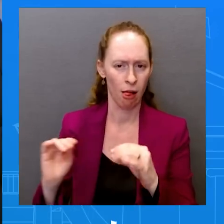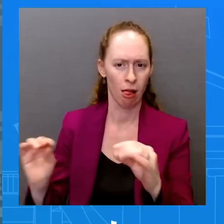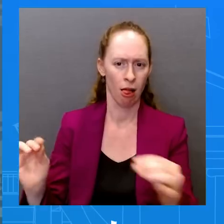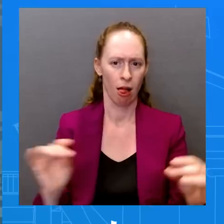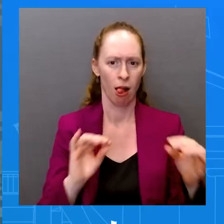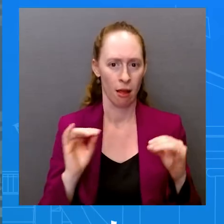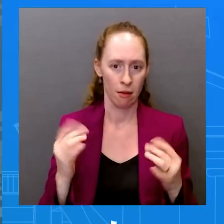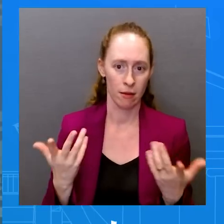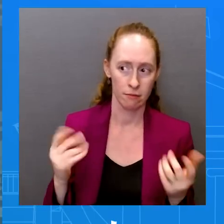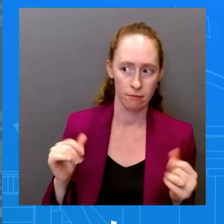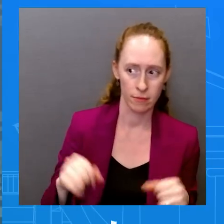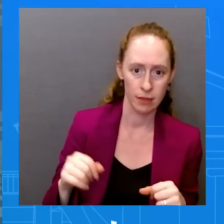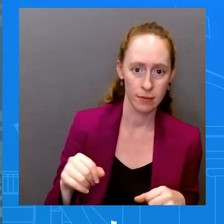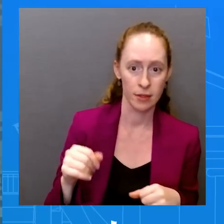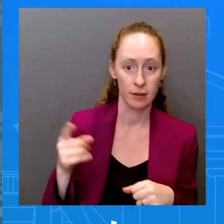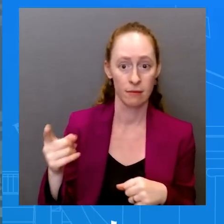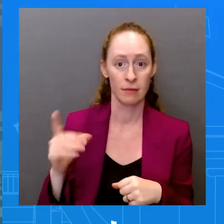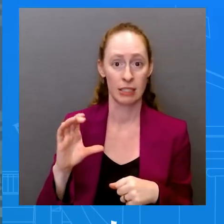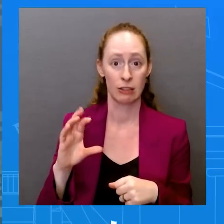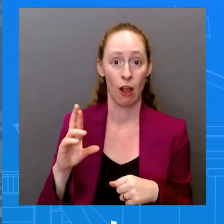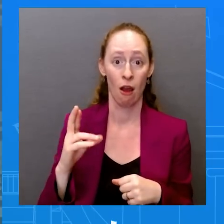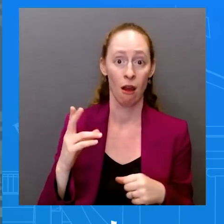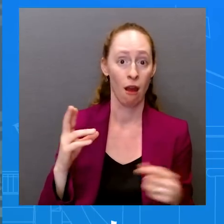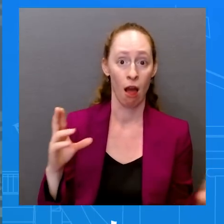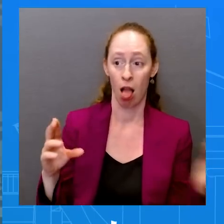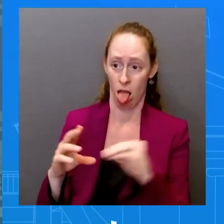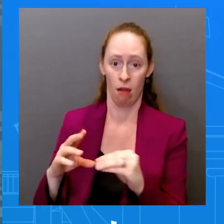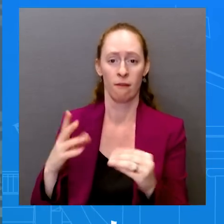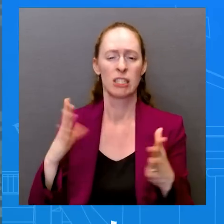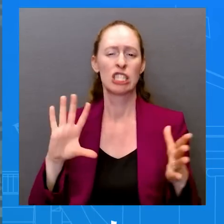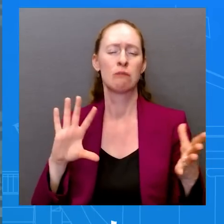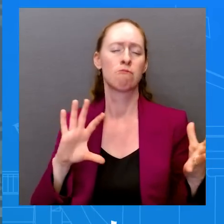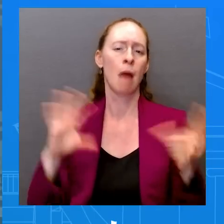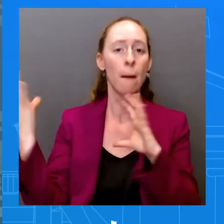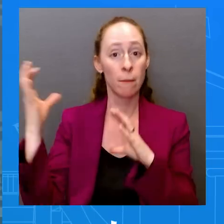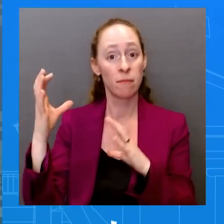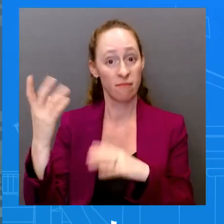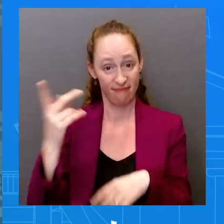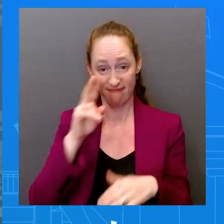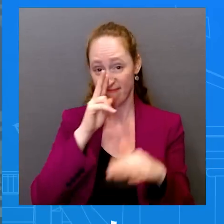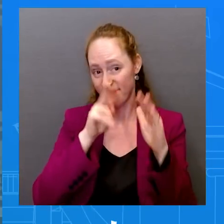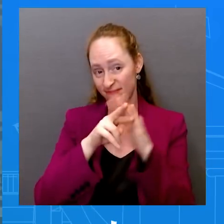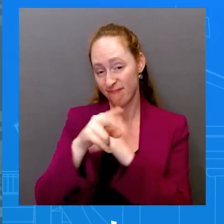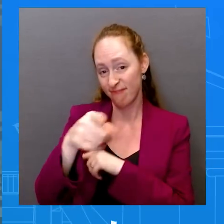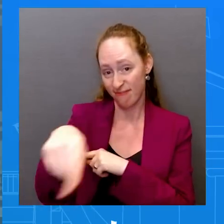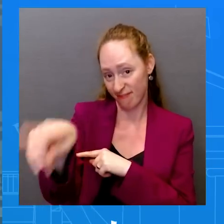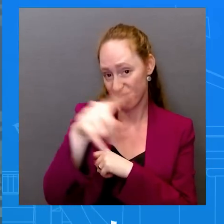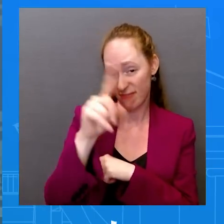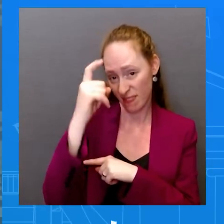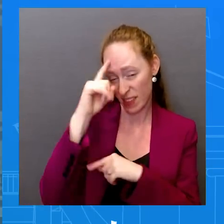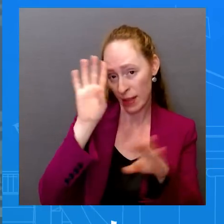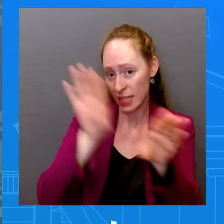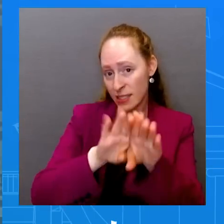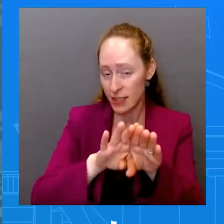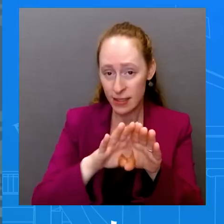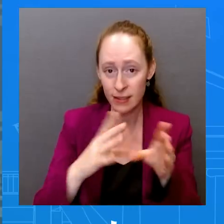Ms. Jean-Pierre: Meaning this particular -- The Press: Yeah, this issue. Ms. Jean-Pierre: Look, the way that we see this is this is not the first time that we're going through a process --